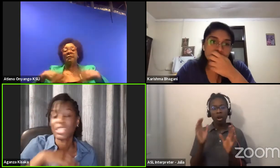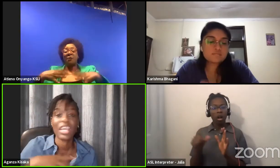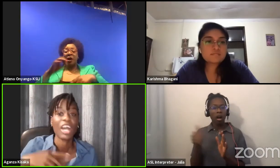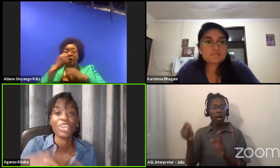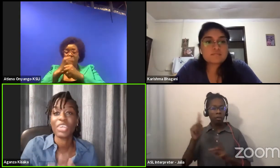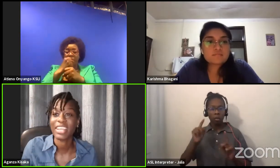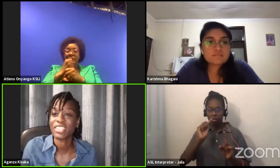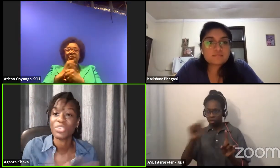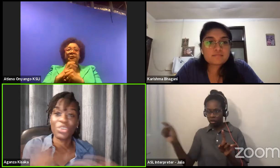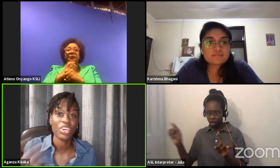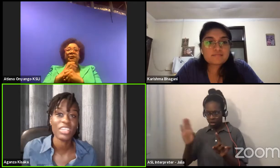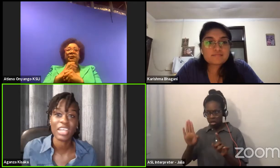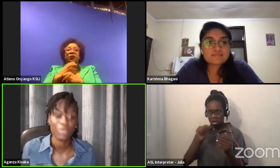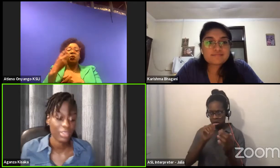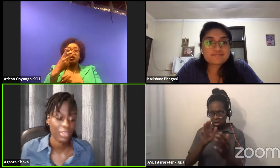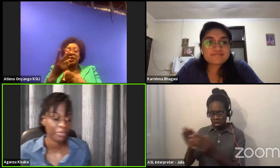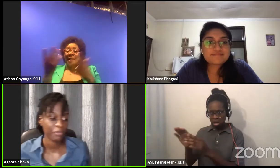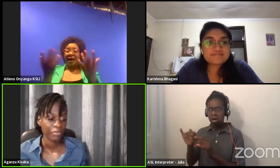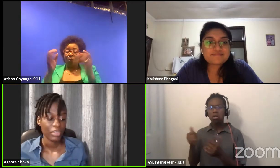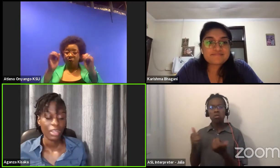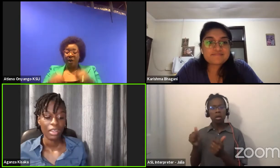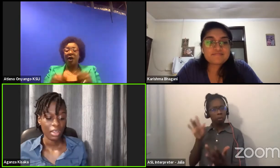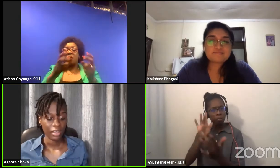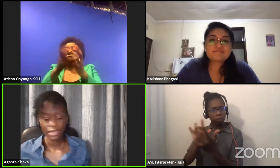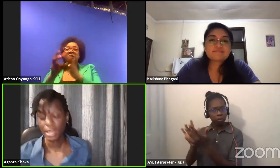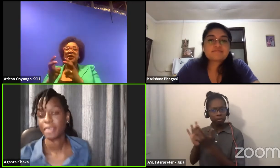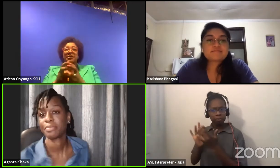seeing how you can get into contact with them, yeah.